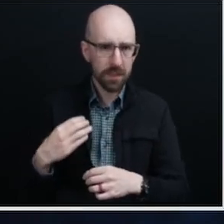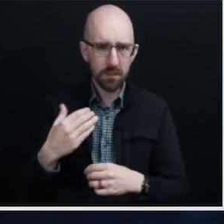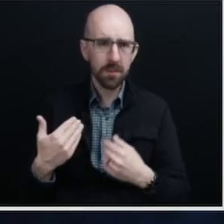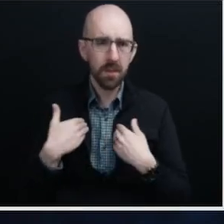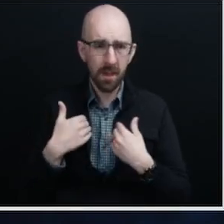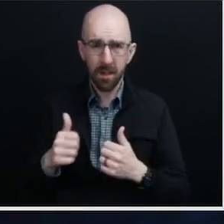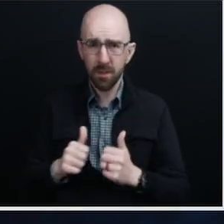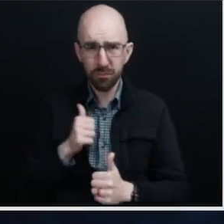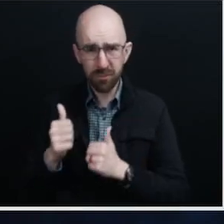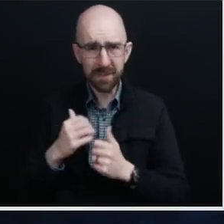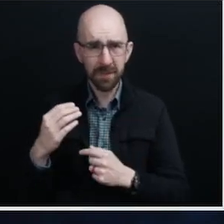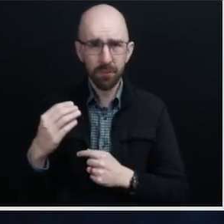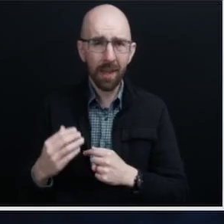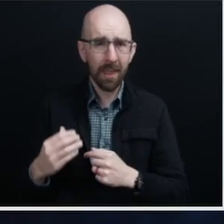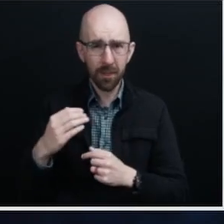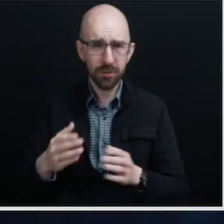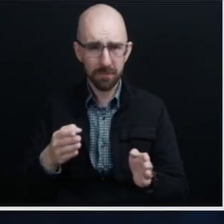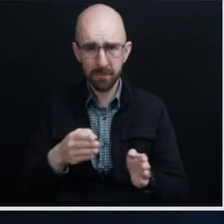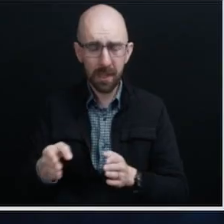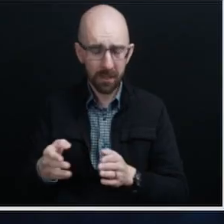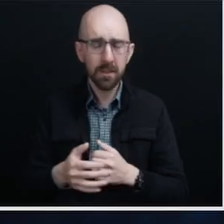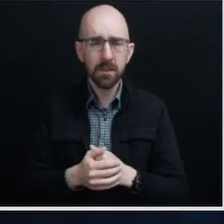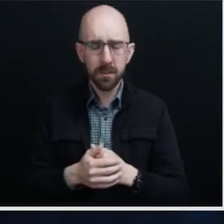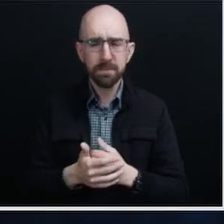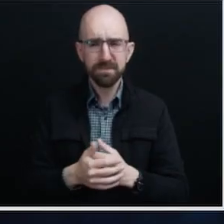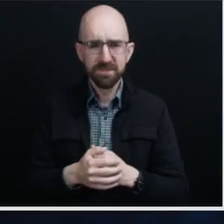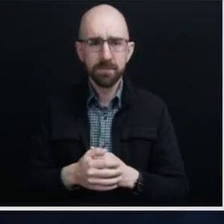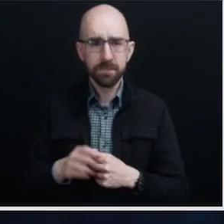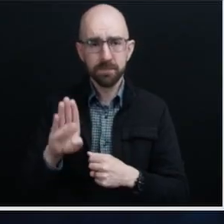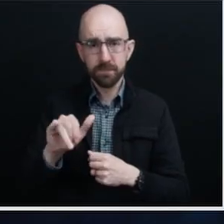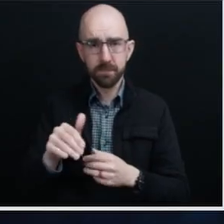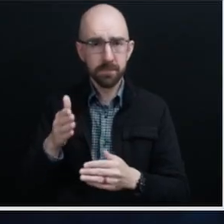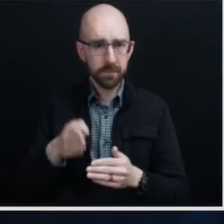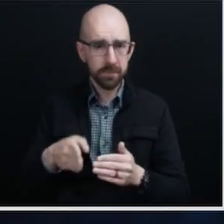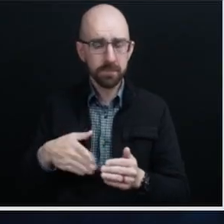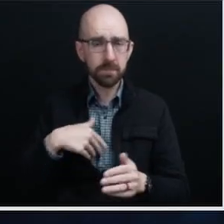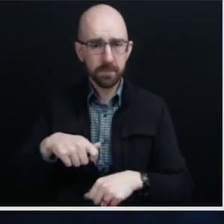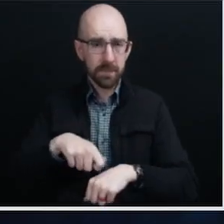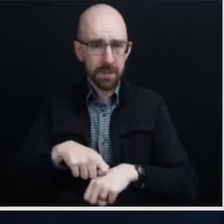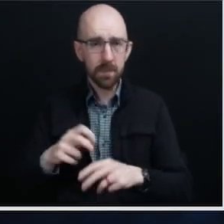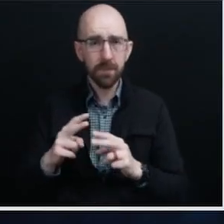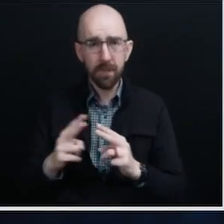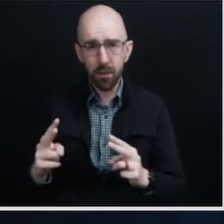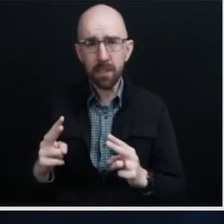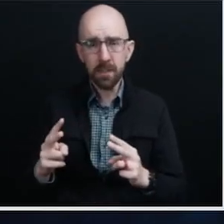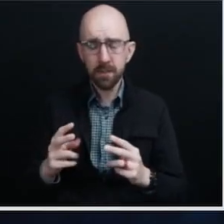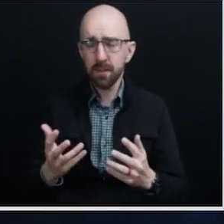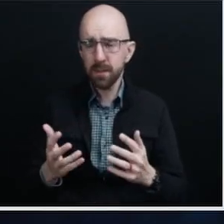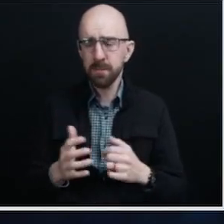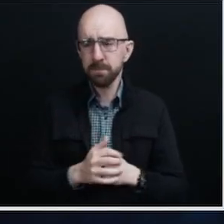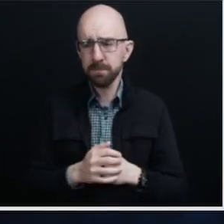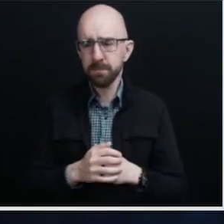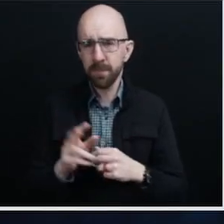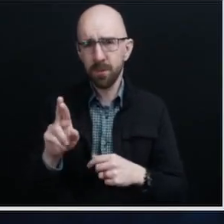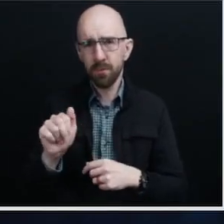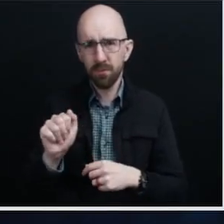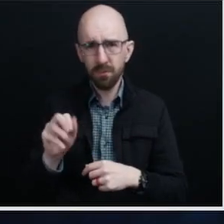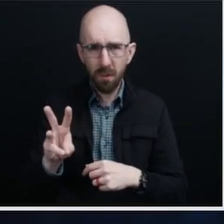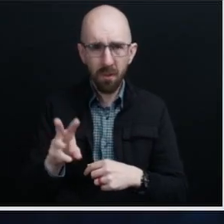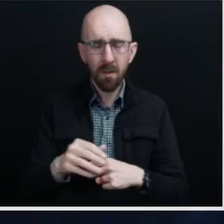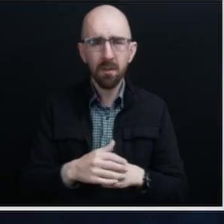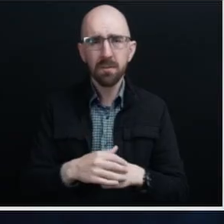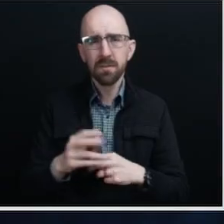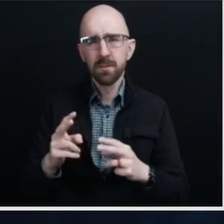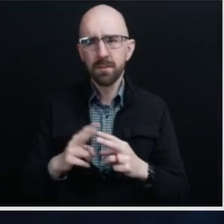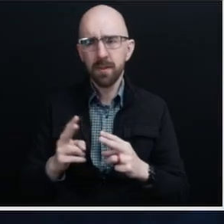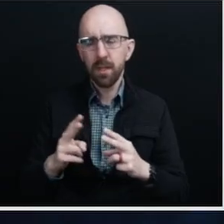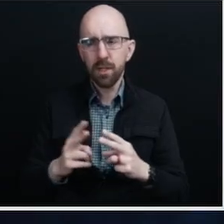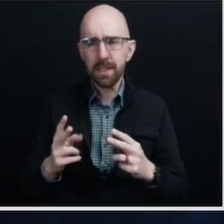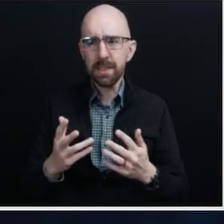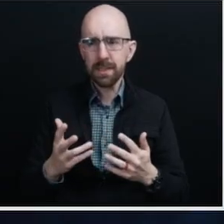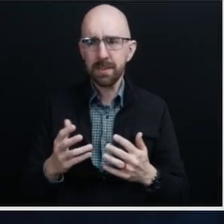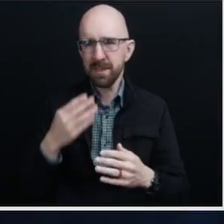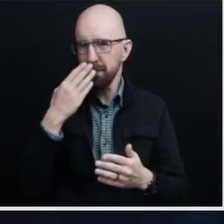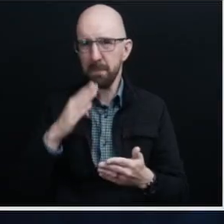radiation plan. Um and so by the end my skin was very um raw and very it it was in bad shape but